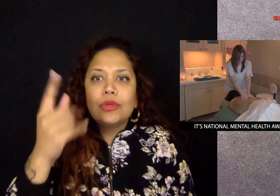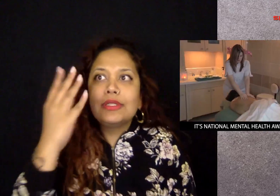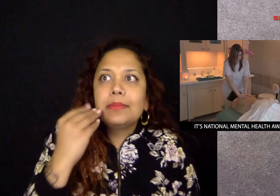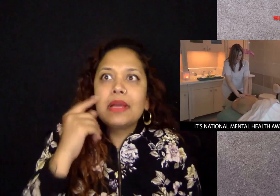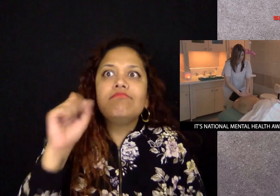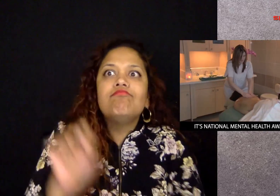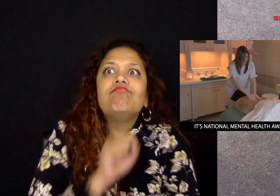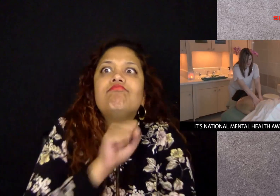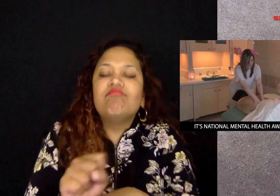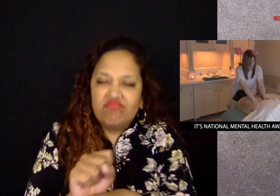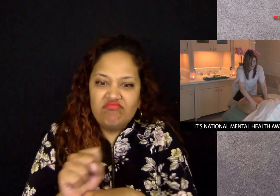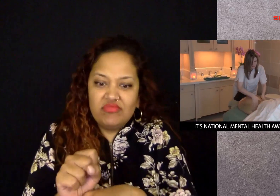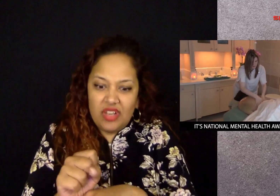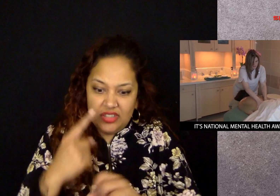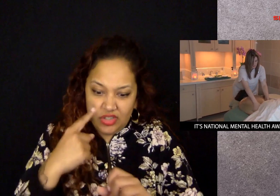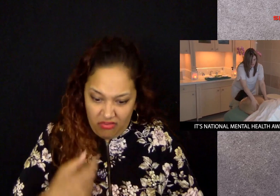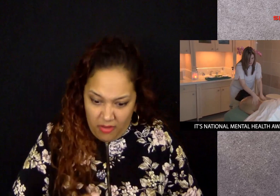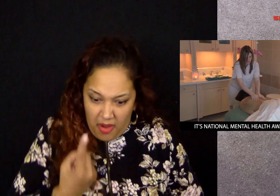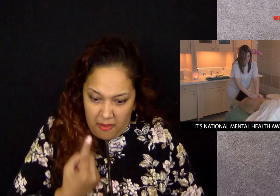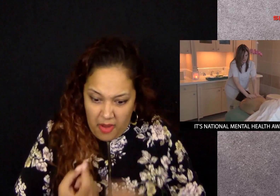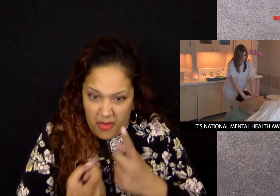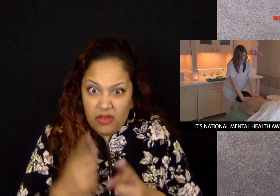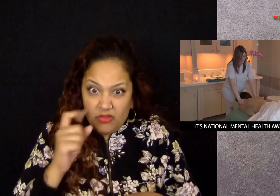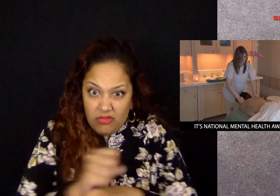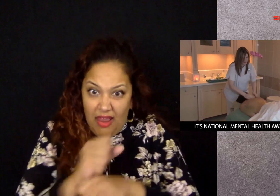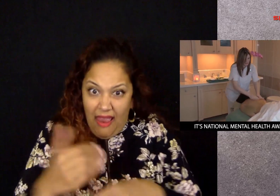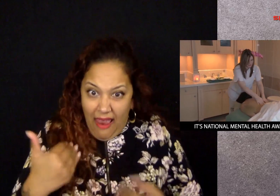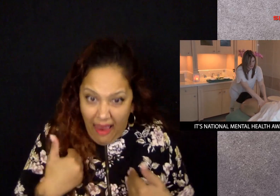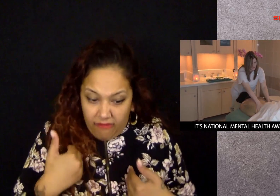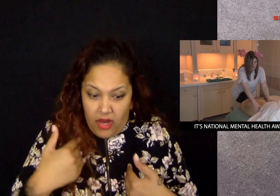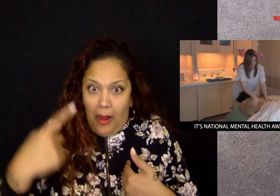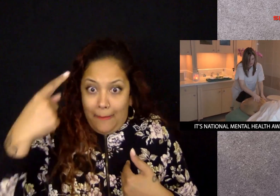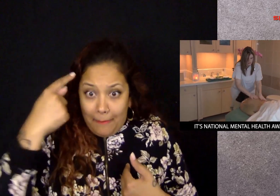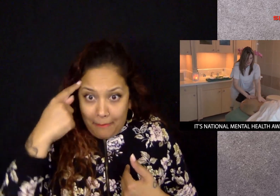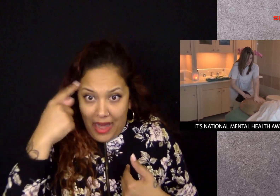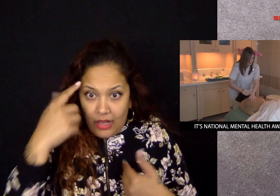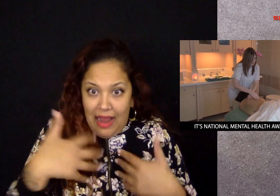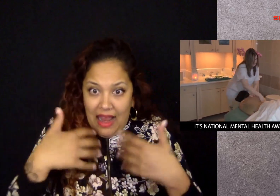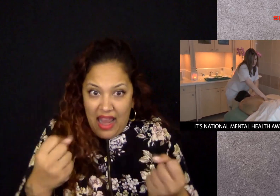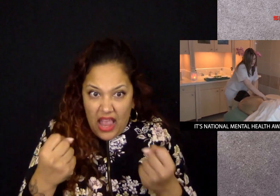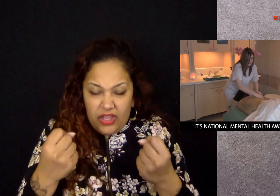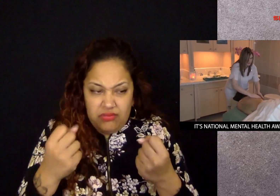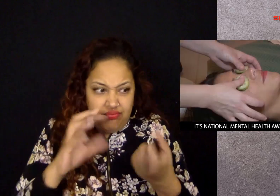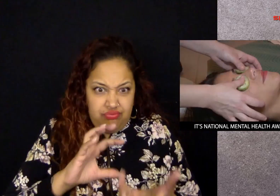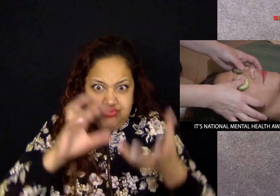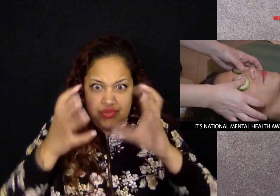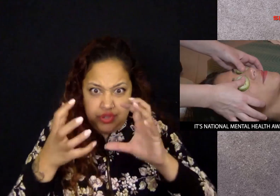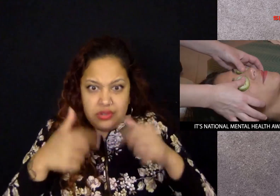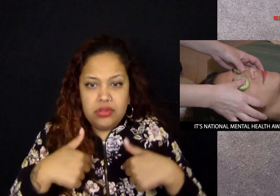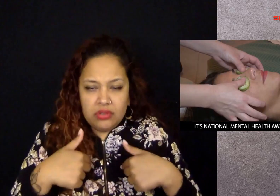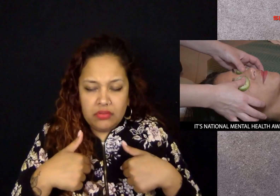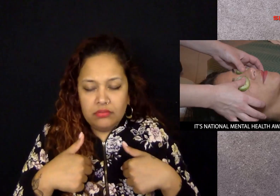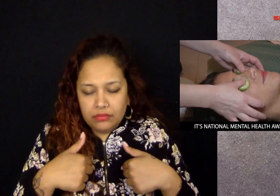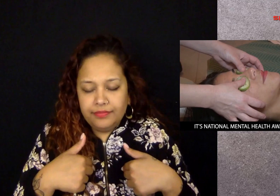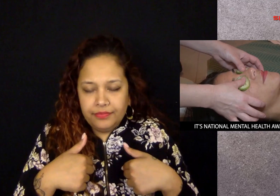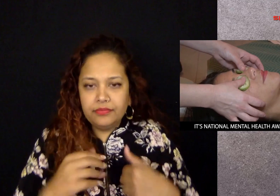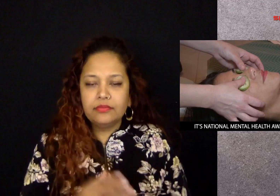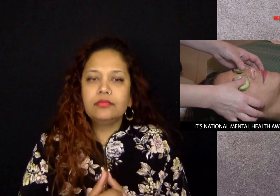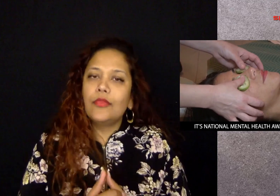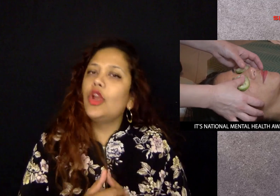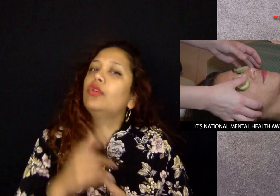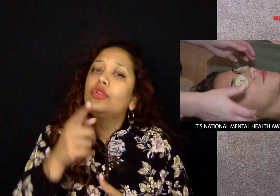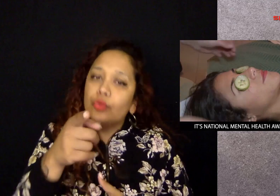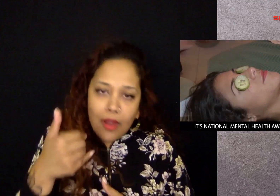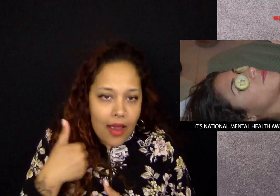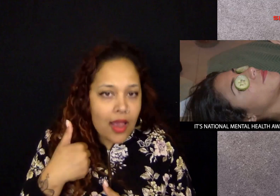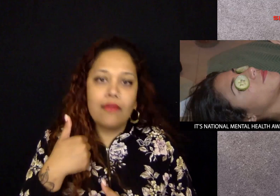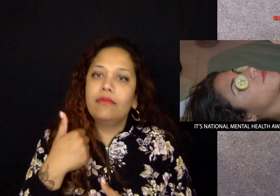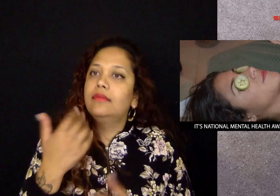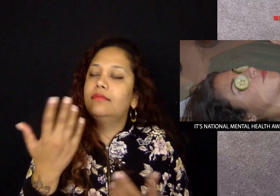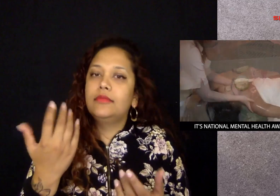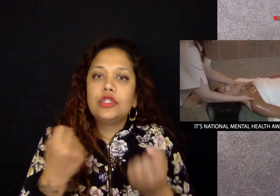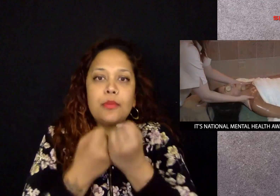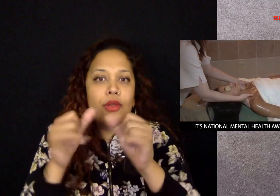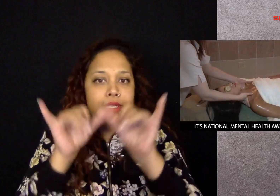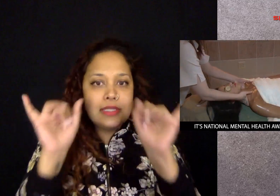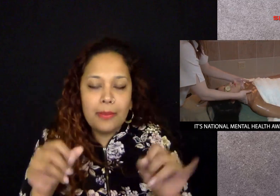out if you are experiencing symptoms of mental health distress you have a support system